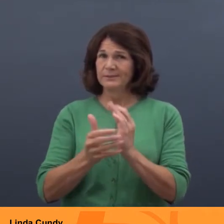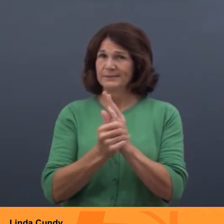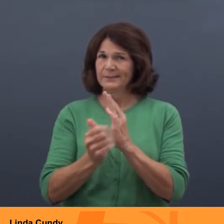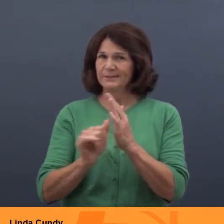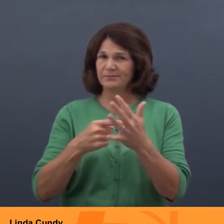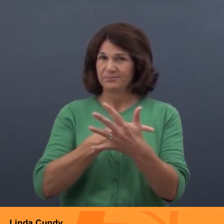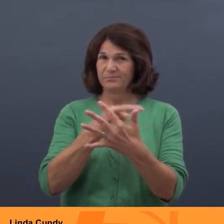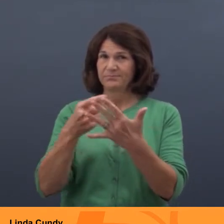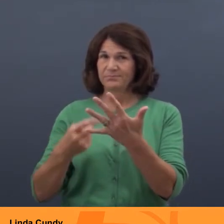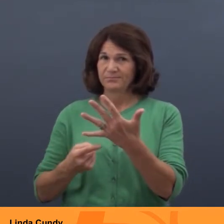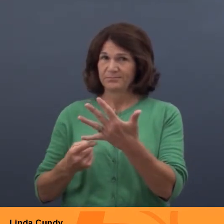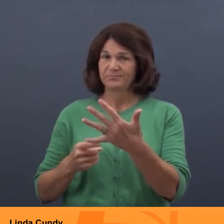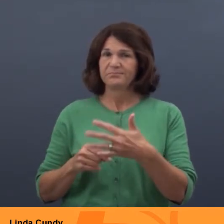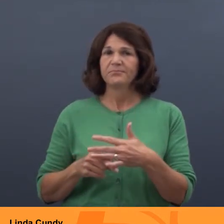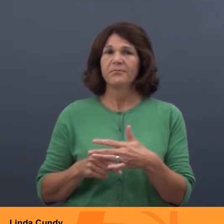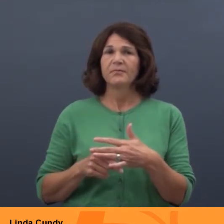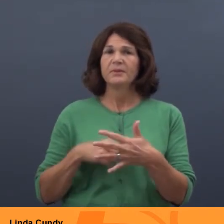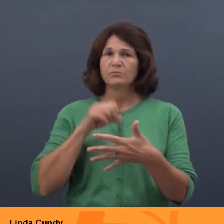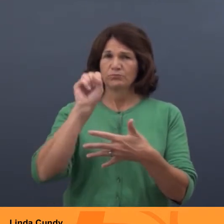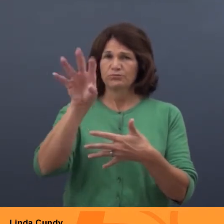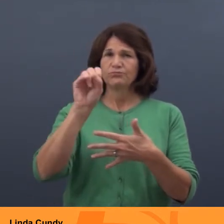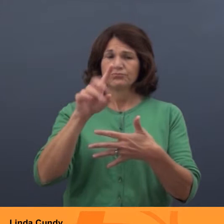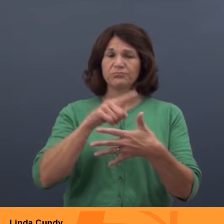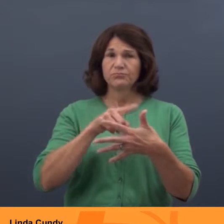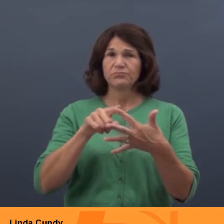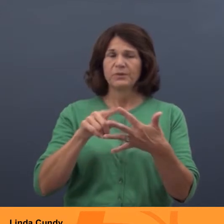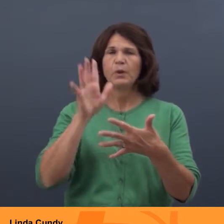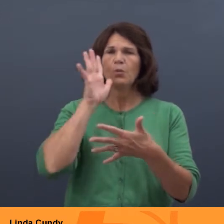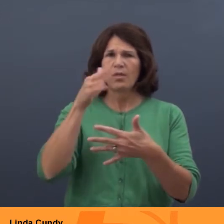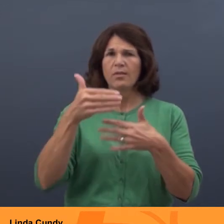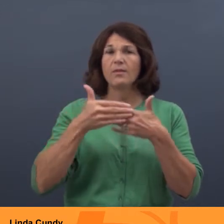I will list them here and explain each one in further detail.